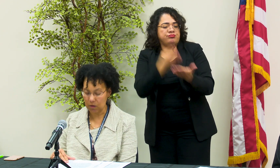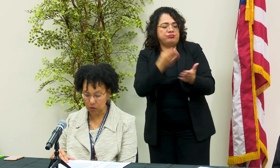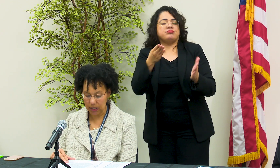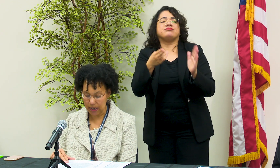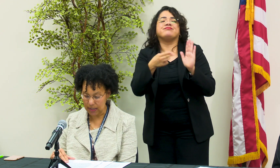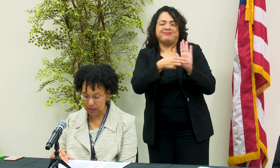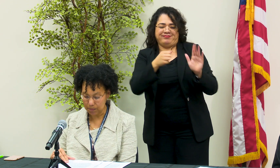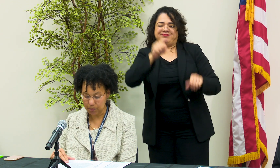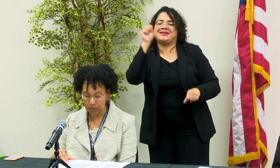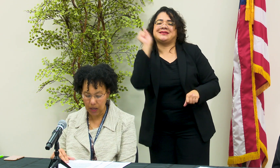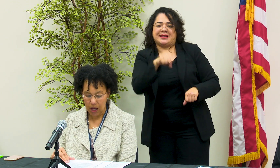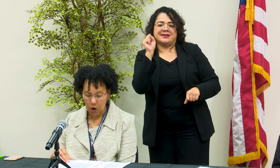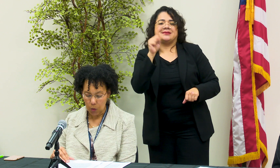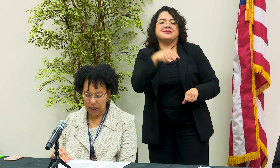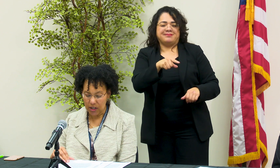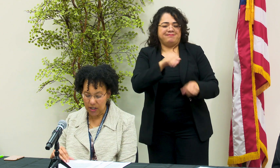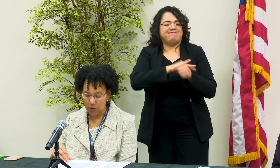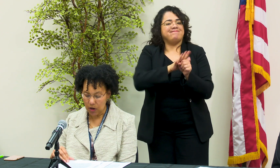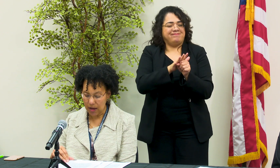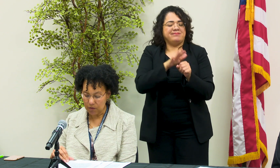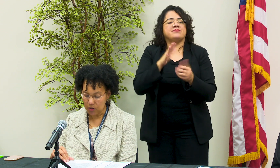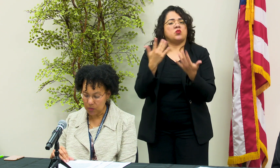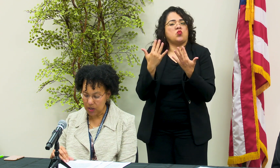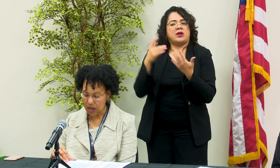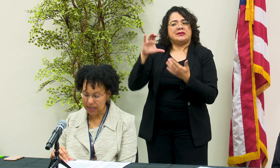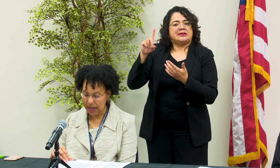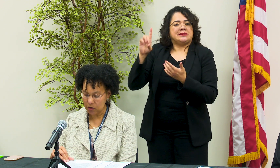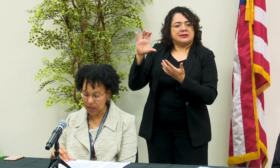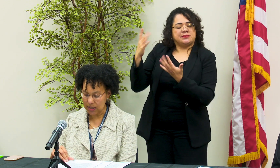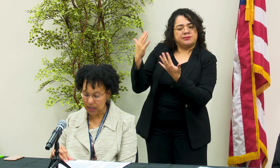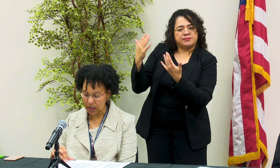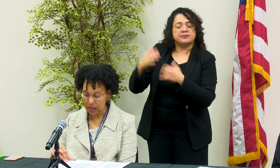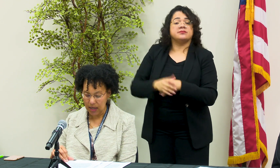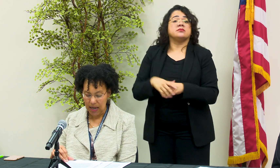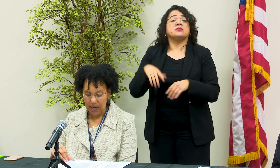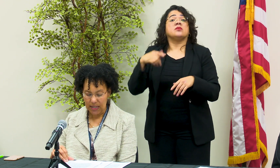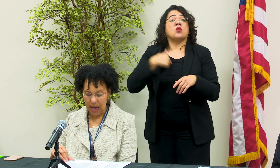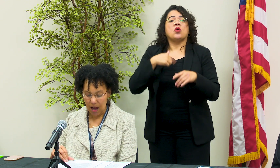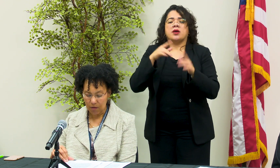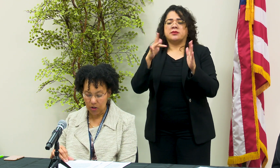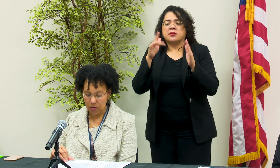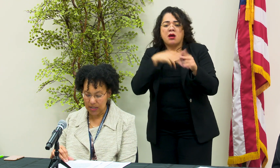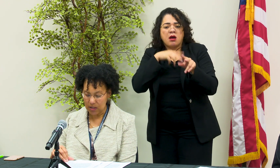several days. We continue our efforts with contact tracing. Staff are tracing